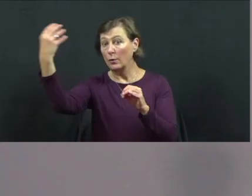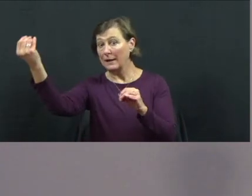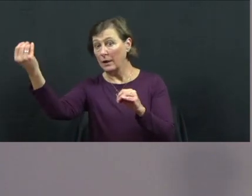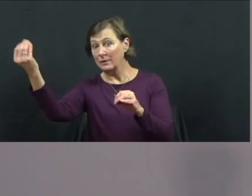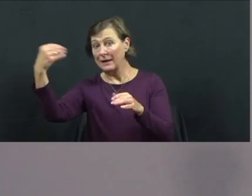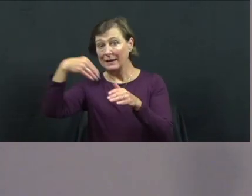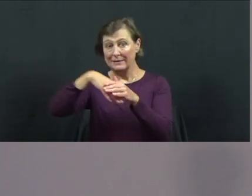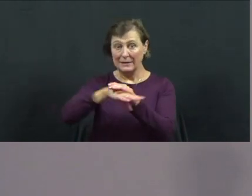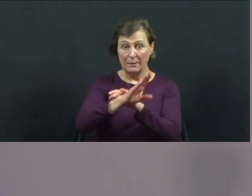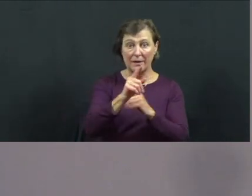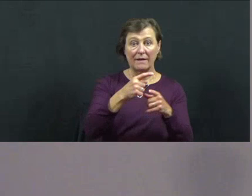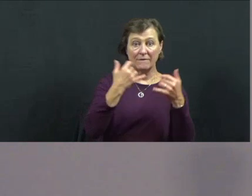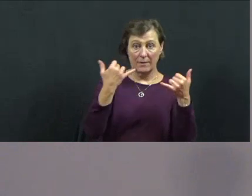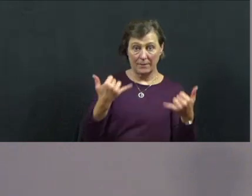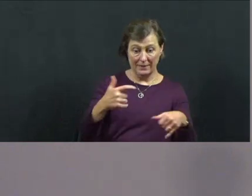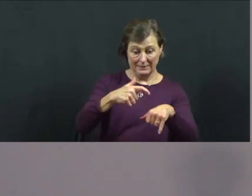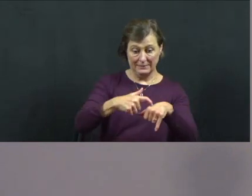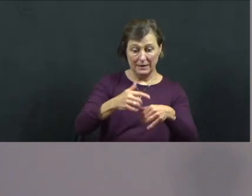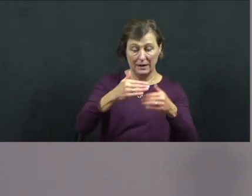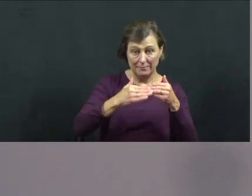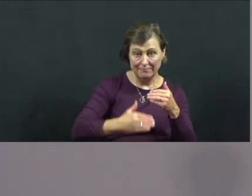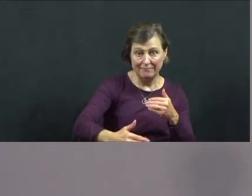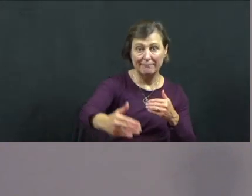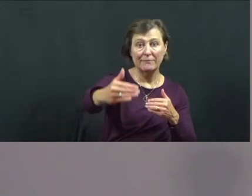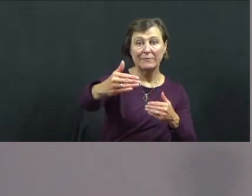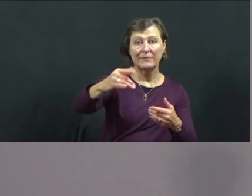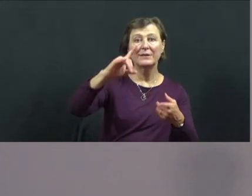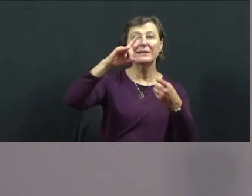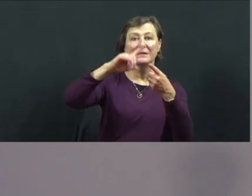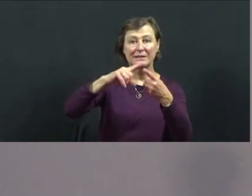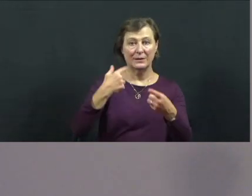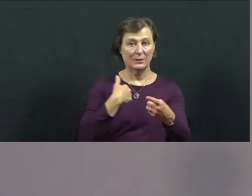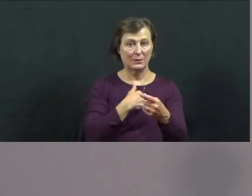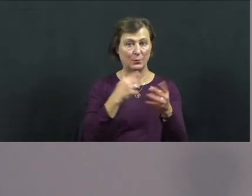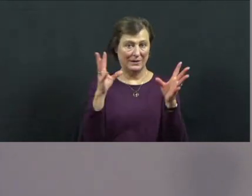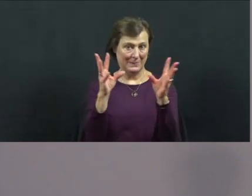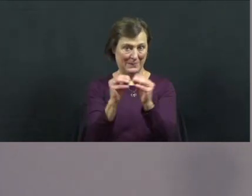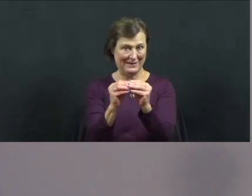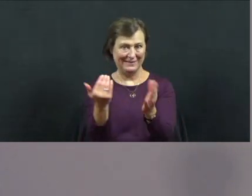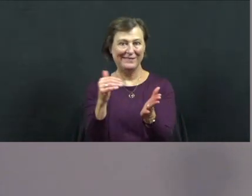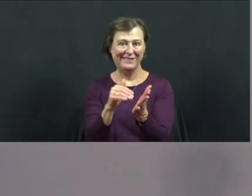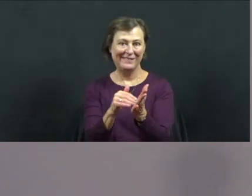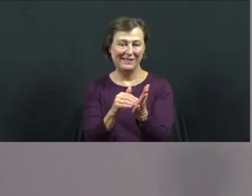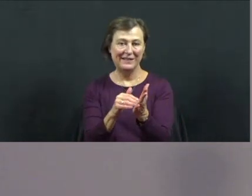from this time forth, until we meet again.